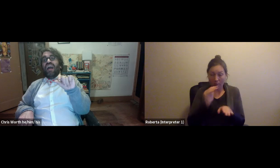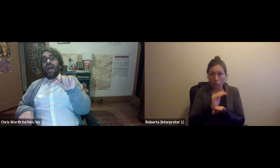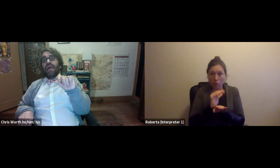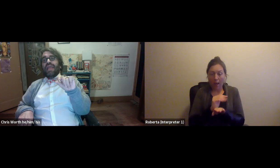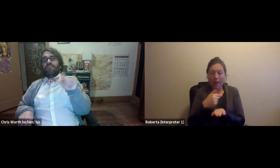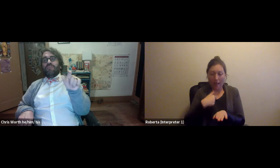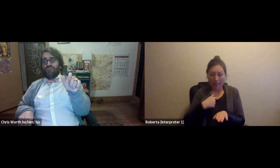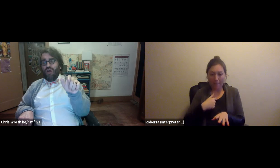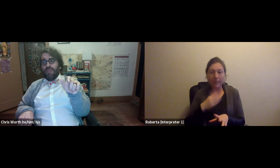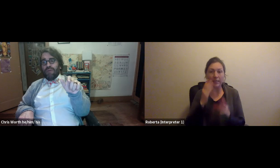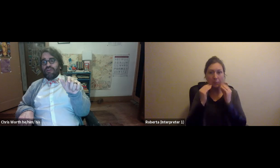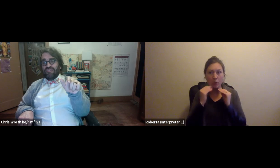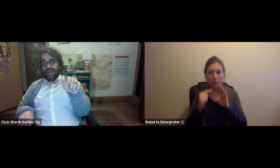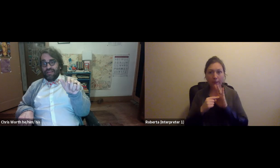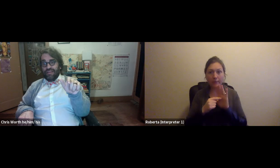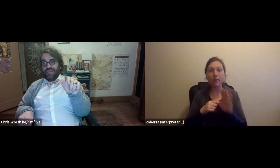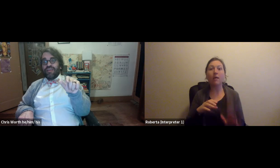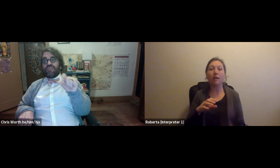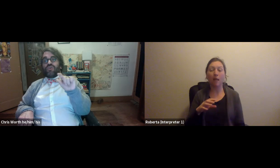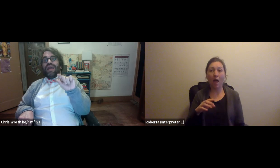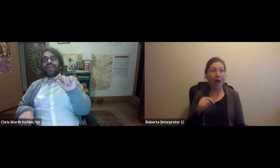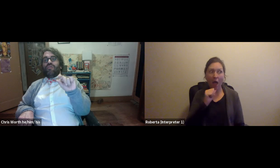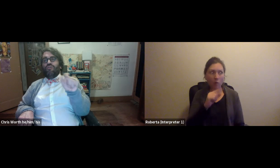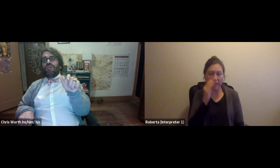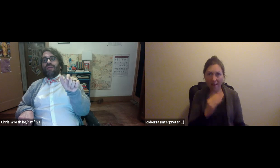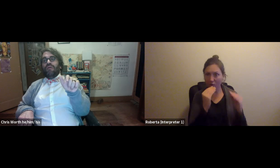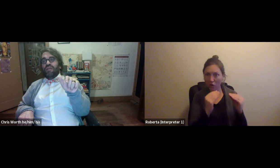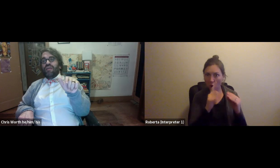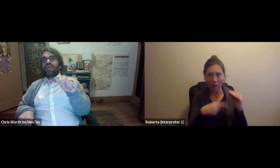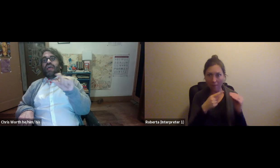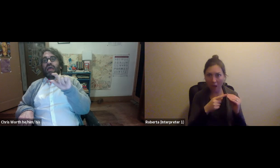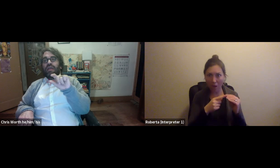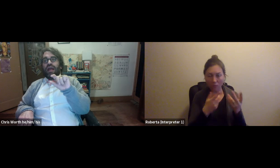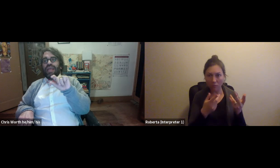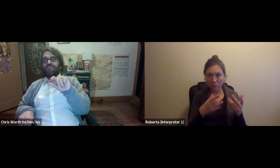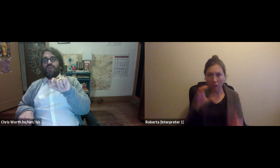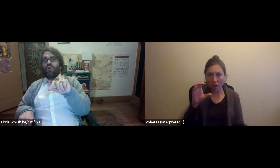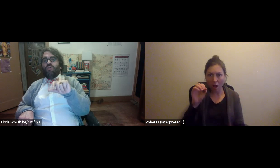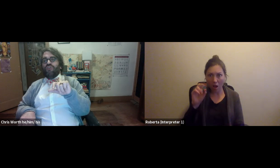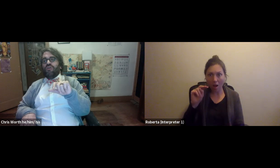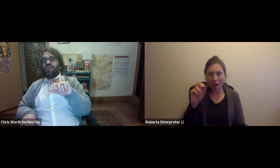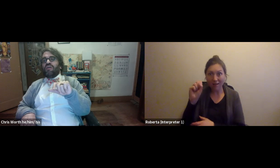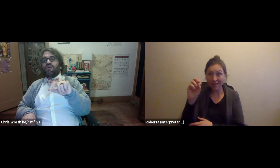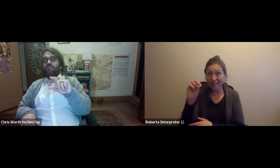I had never been taught about consent so I had to learn about it, and I came from a culture where